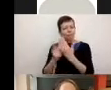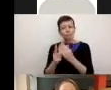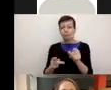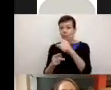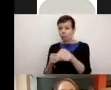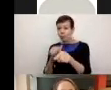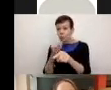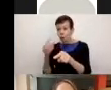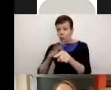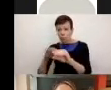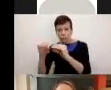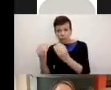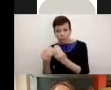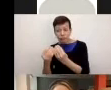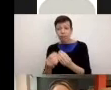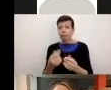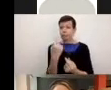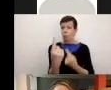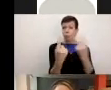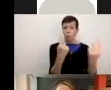individual artists and artists collectives.